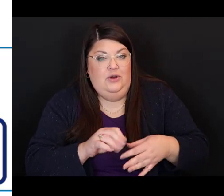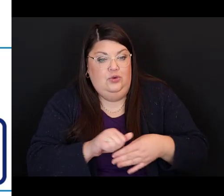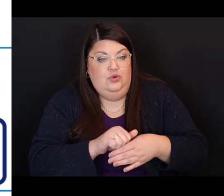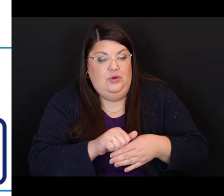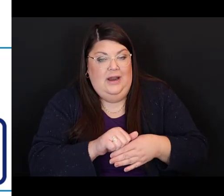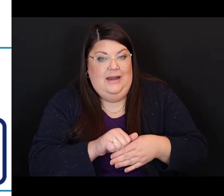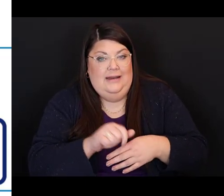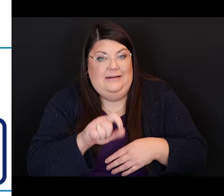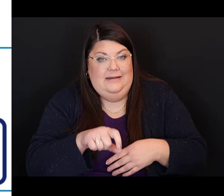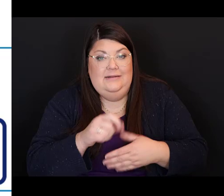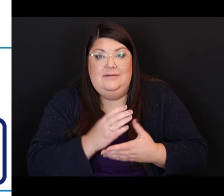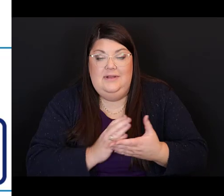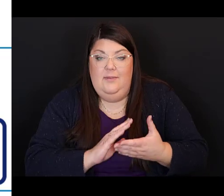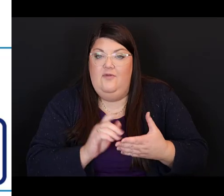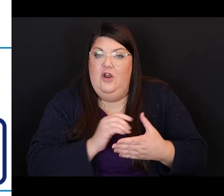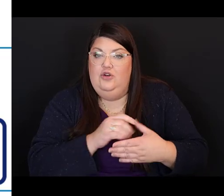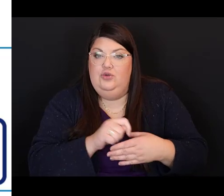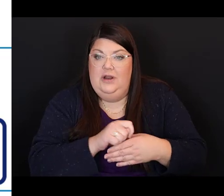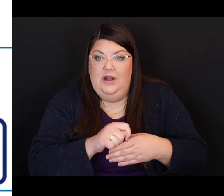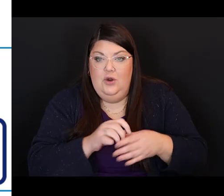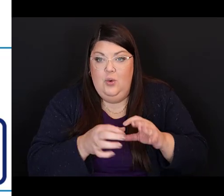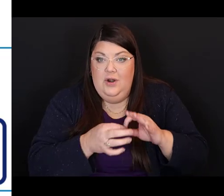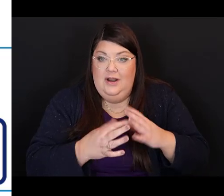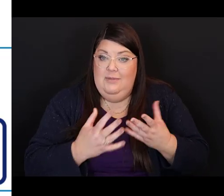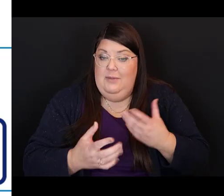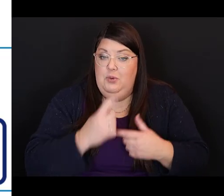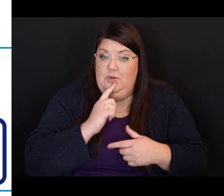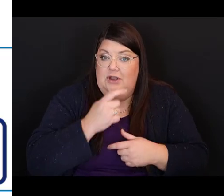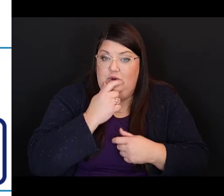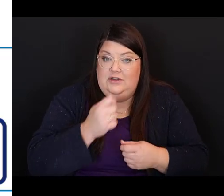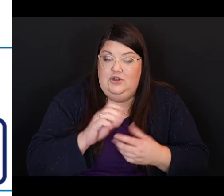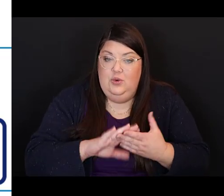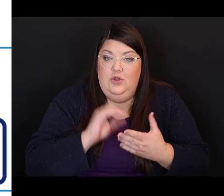some of our training coordinators out there might be really interested to learn about some